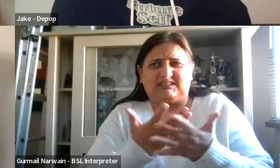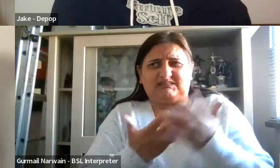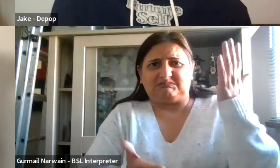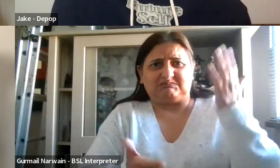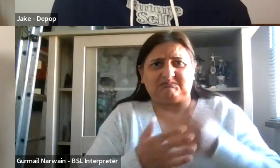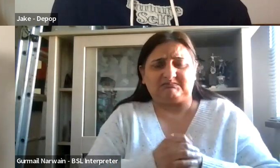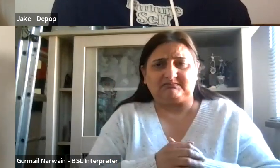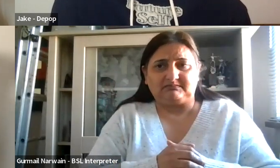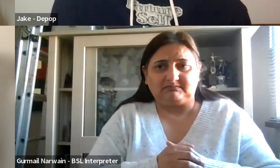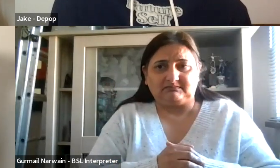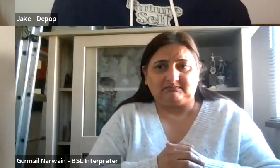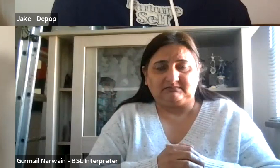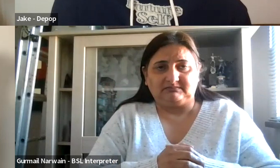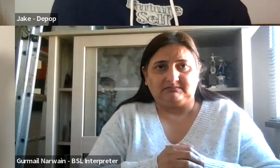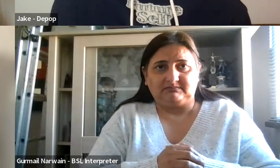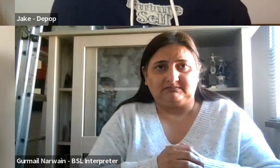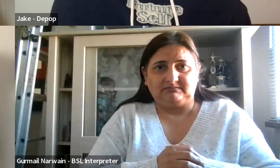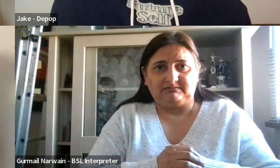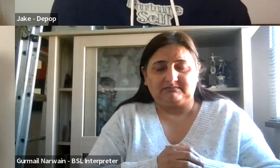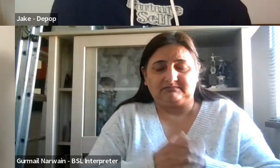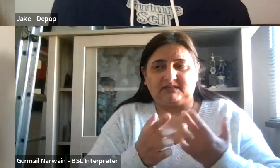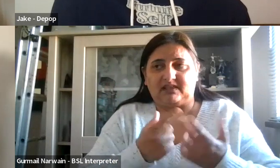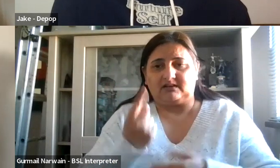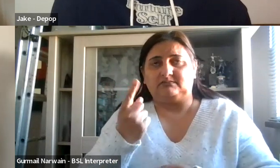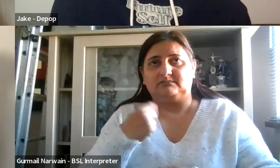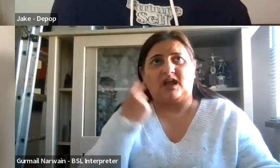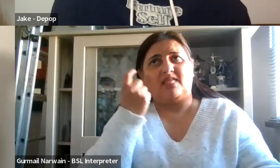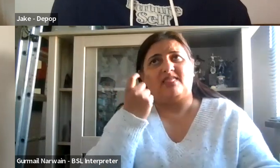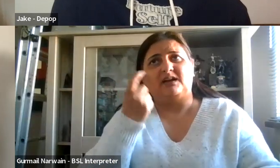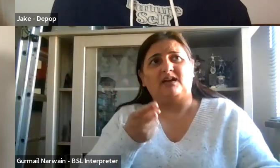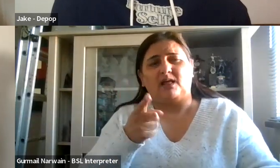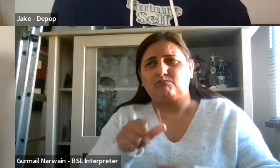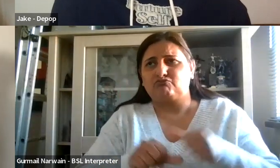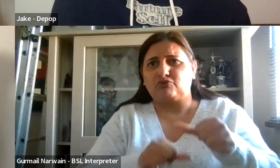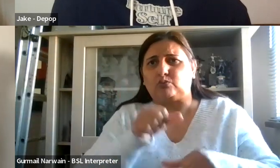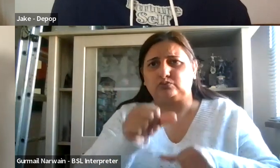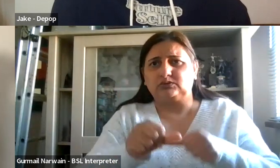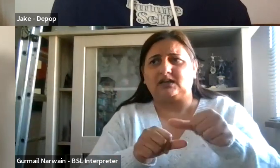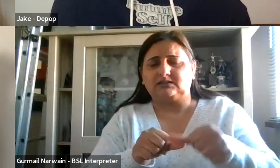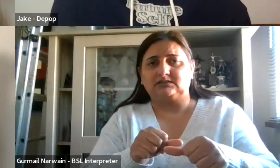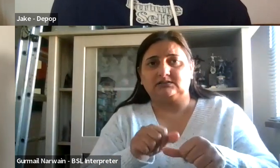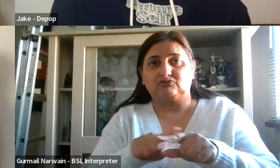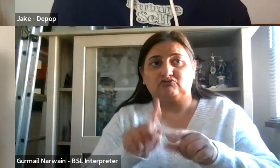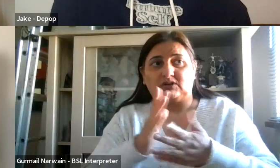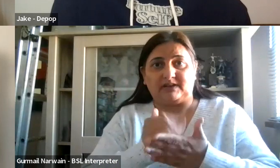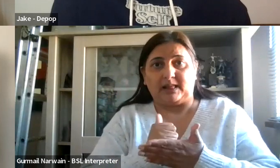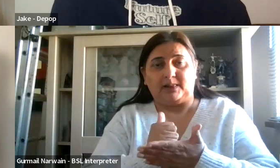is sort of comes up. one session to really go through maybe look at the CV or talk about interview techniques or, you know anything that is coming up. Anything you can think about that process to try to help you put your And if you can think of about that process to really try and help you put your best best